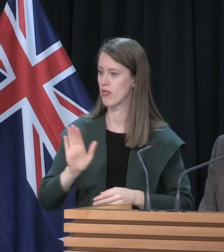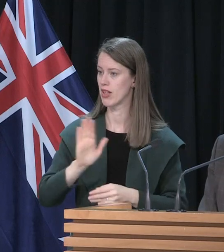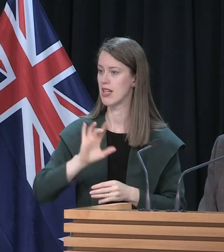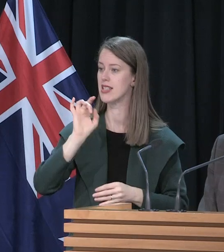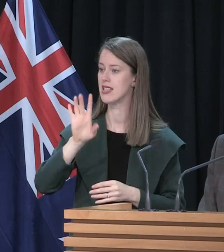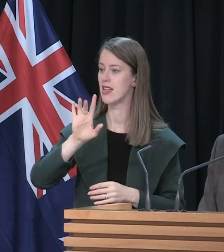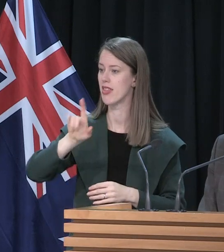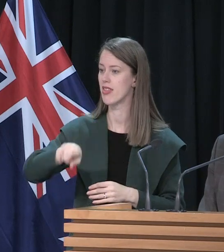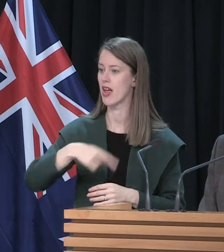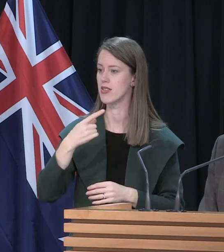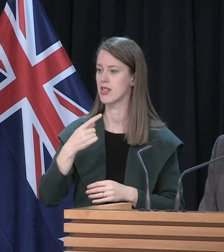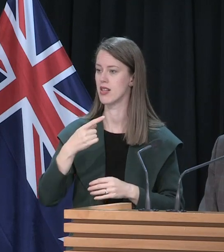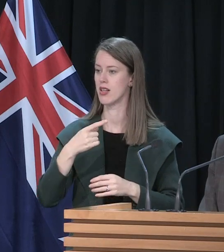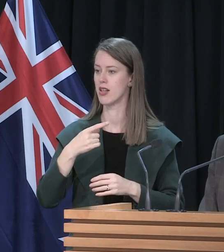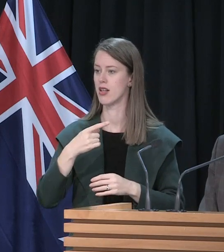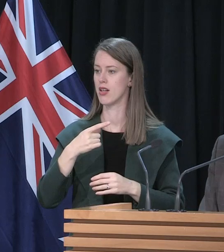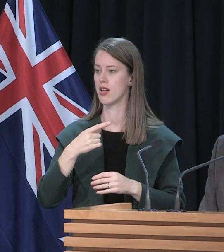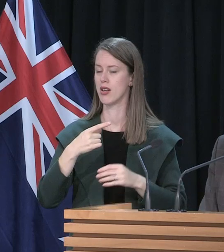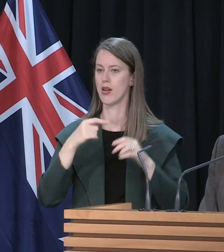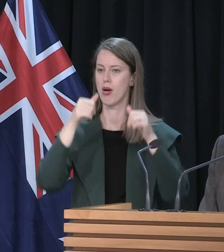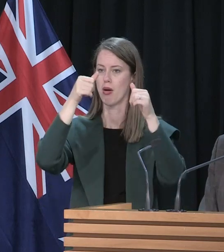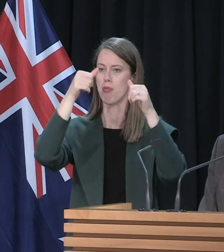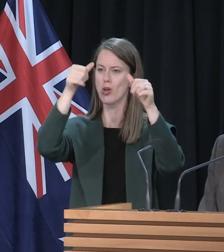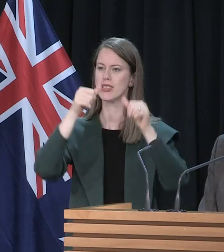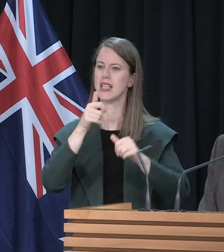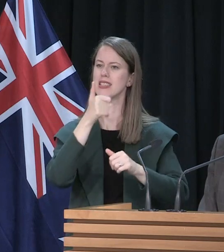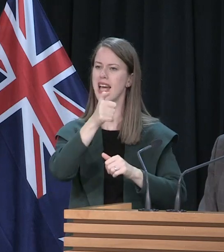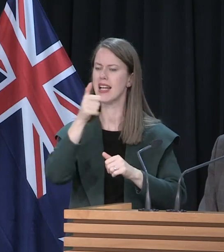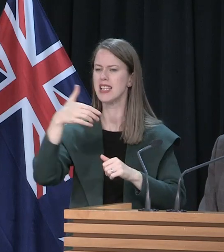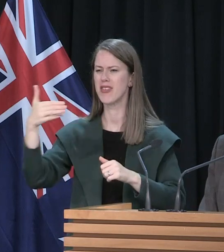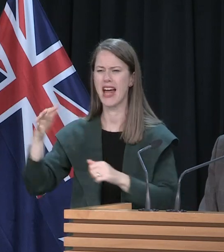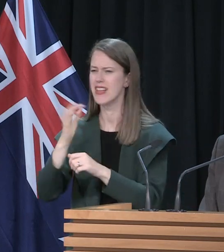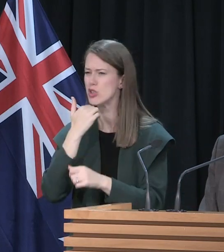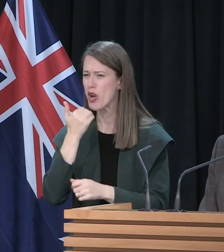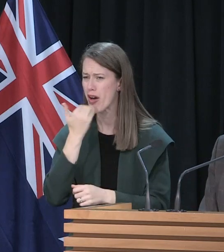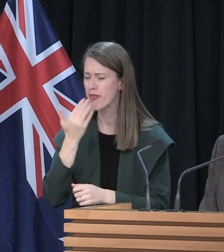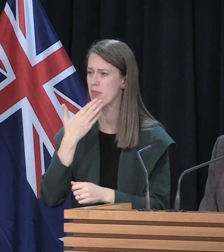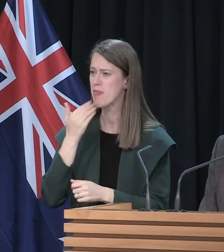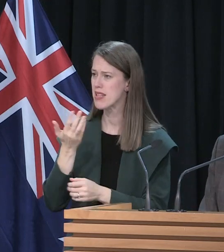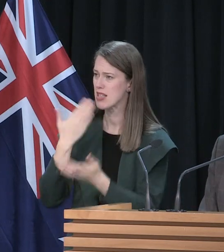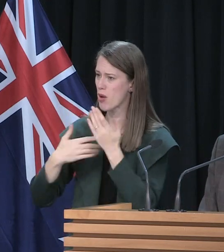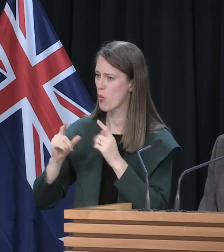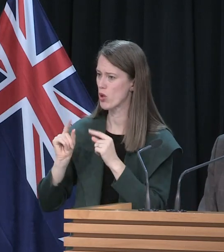message for about sort of a week now. And yet there is still roughly about 10,000